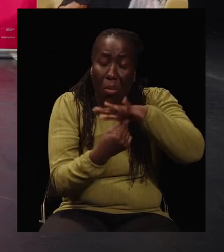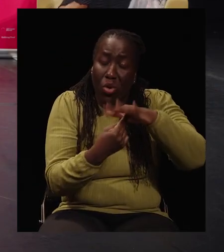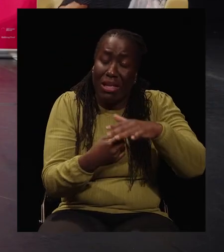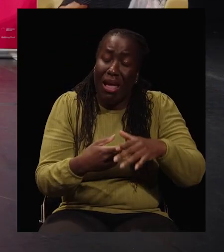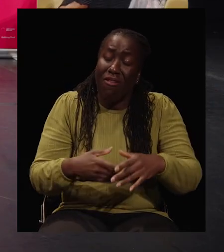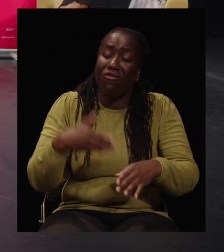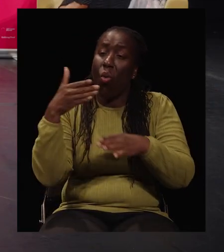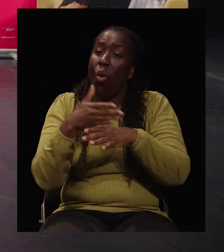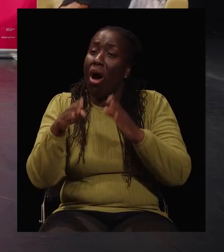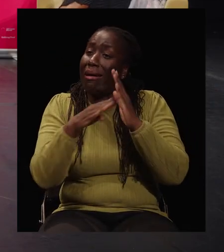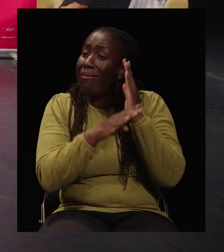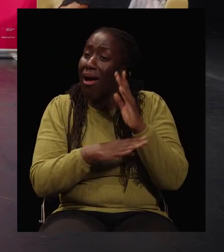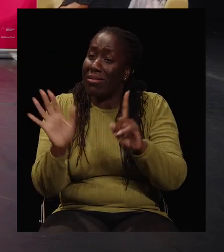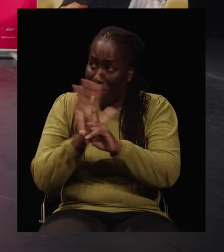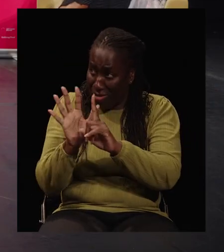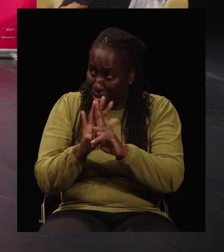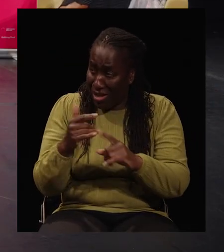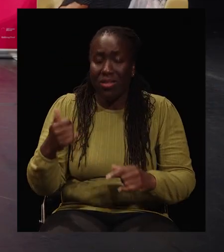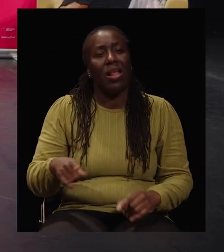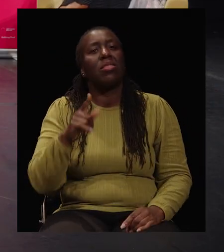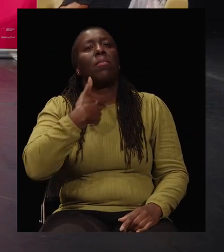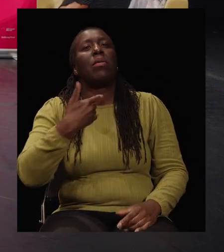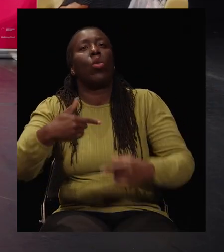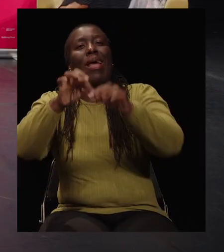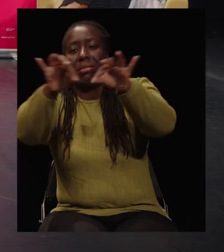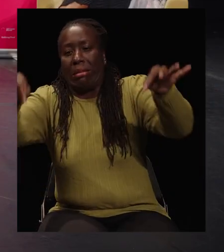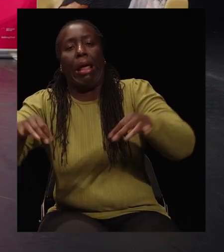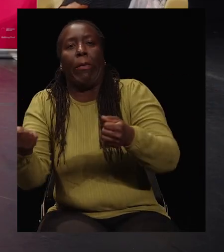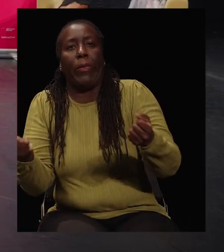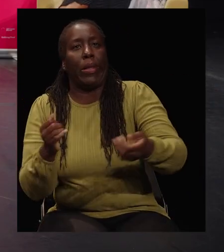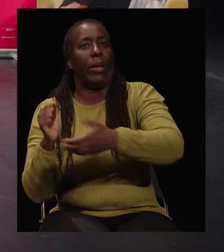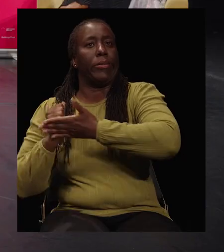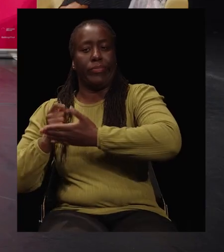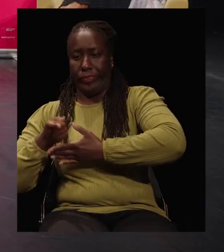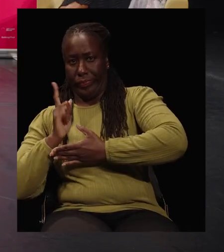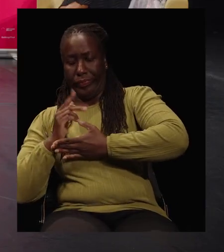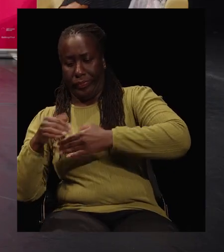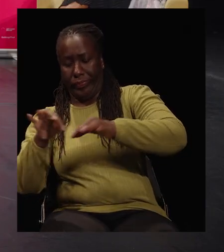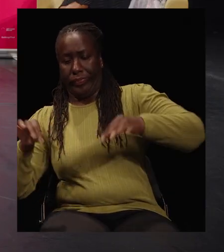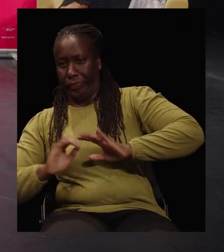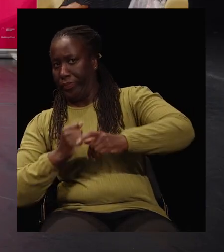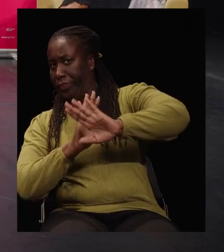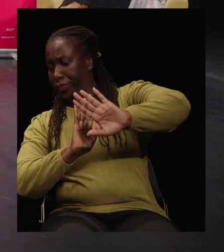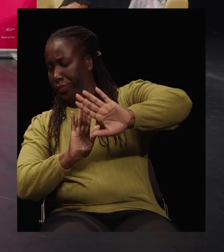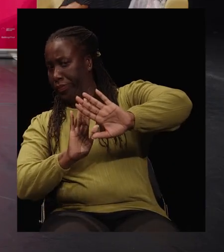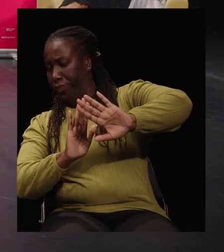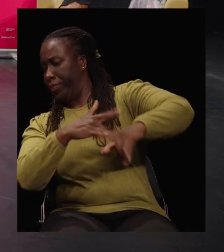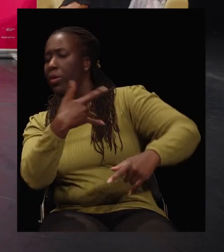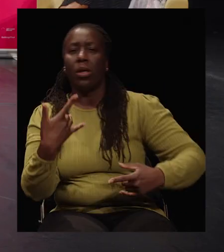They matter in a way that I think the gatekeepers that run the industries don't necessarily understand or give enough value to. Yeah.